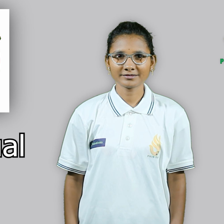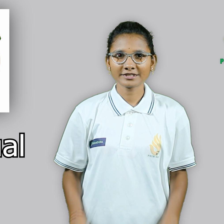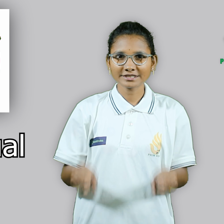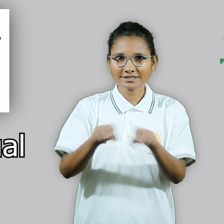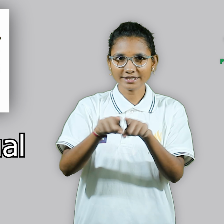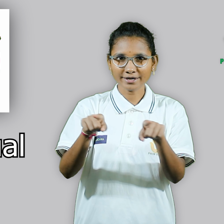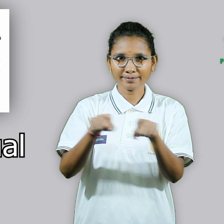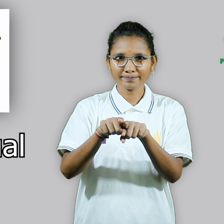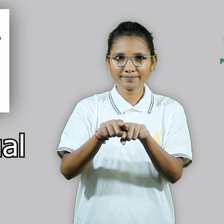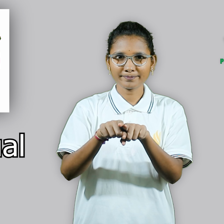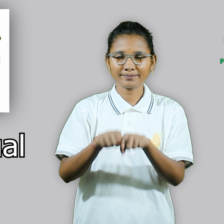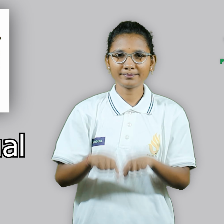Same / Equal